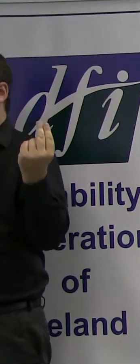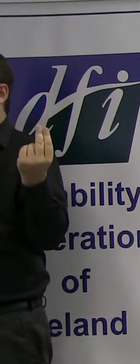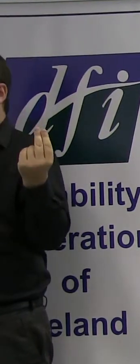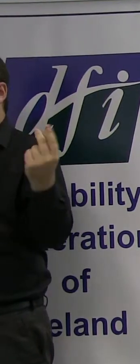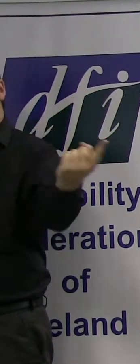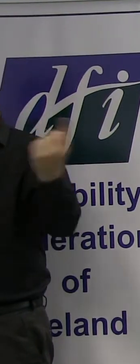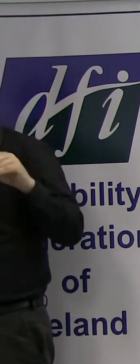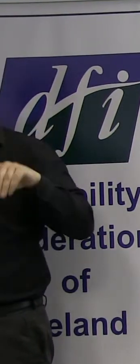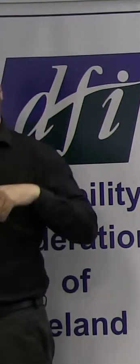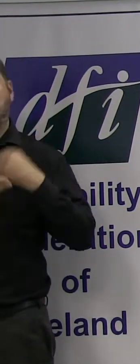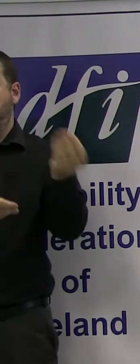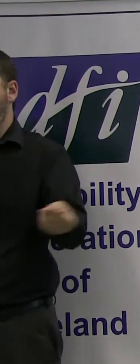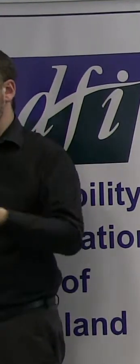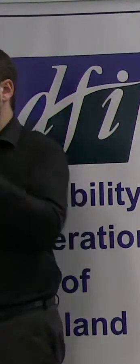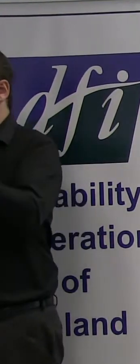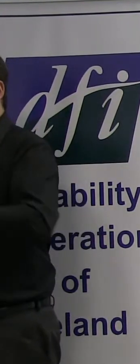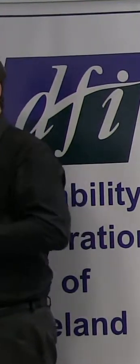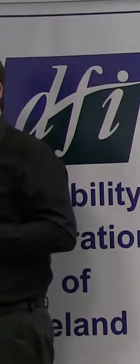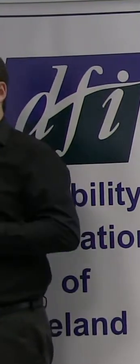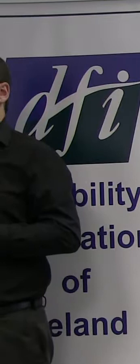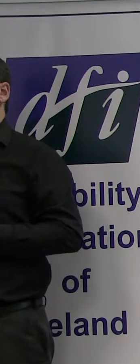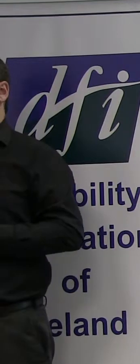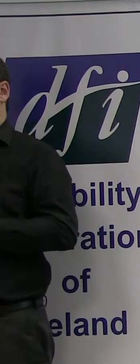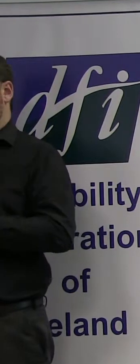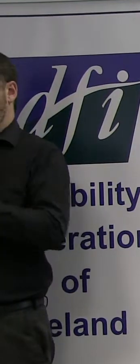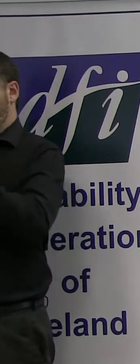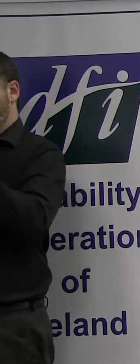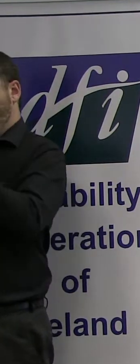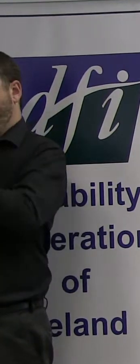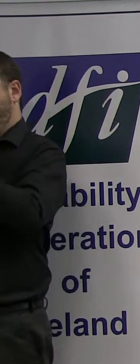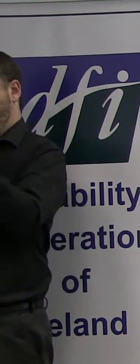justifiable because those types of people won't get that help every